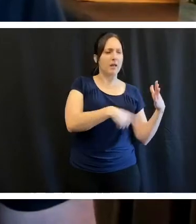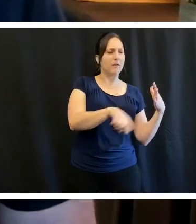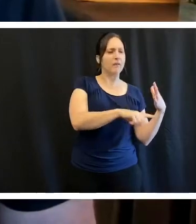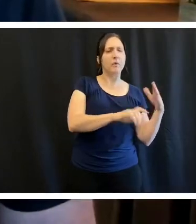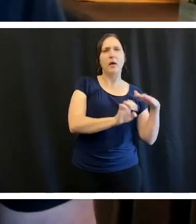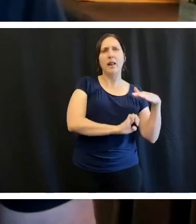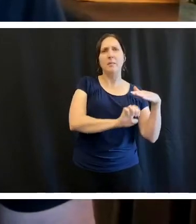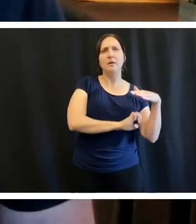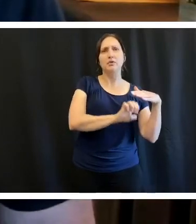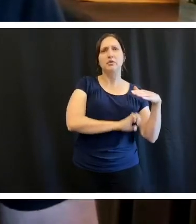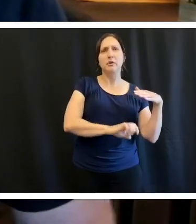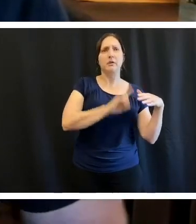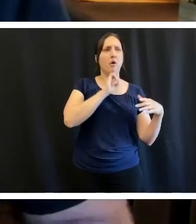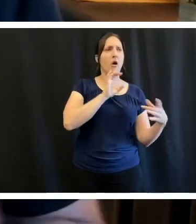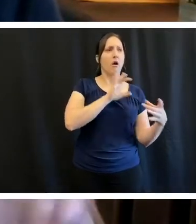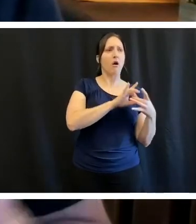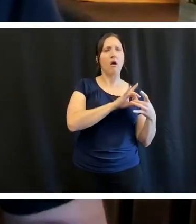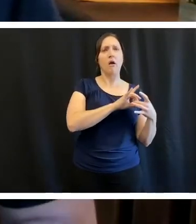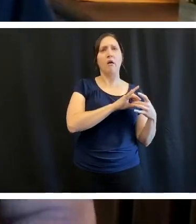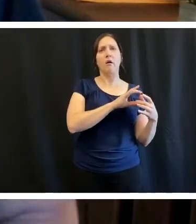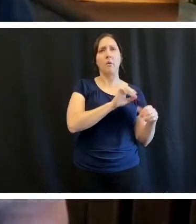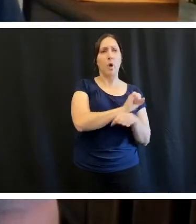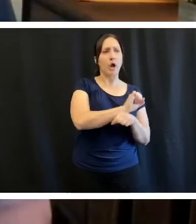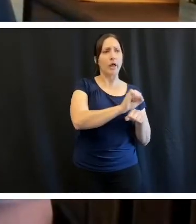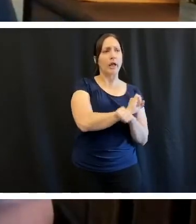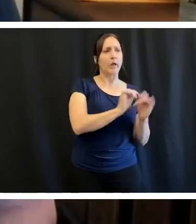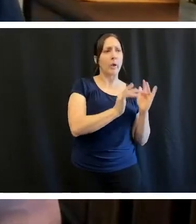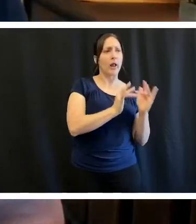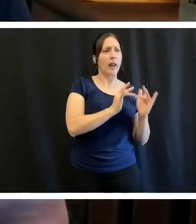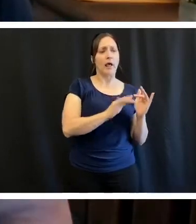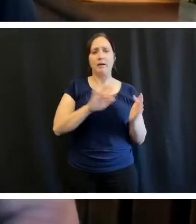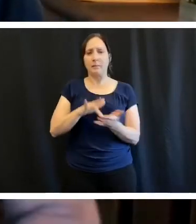middle school students who are online and working, and students from high school that are online and working.